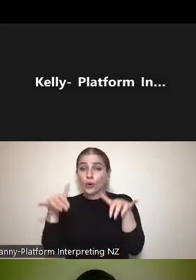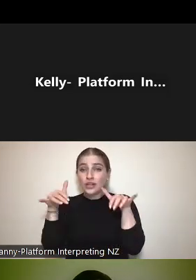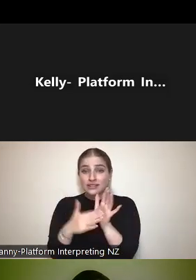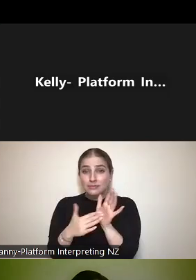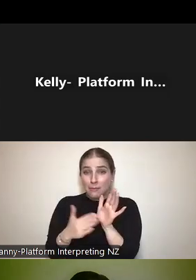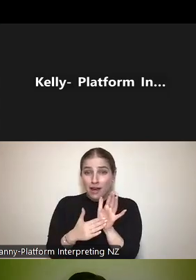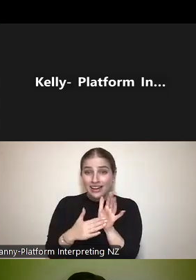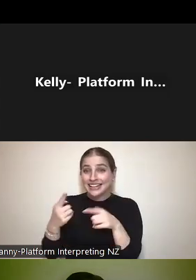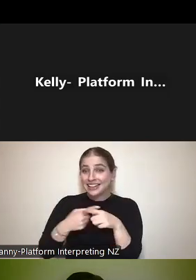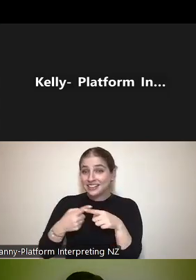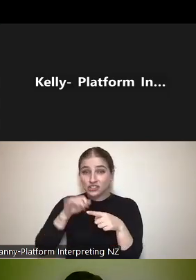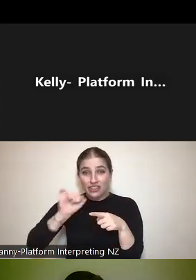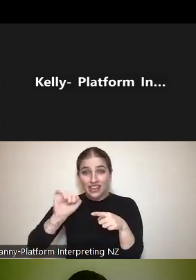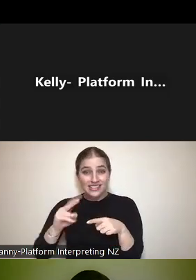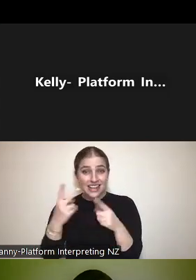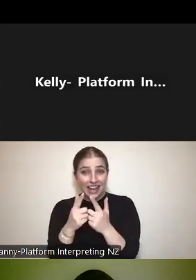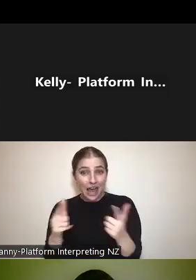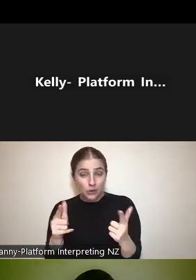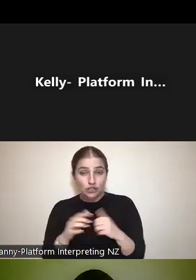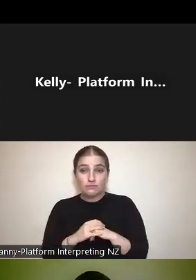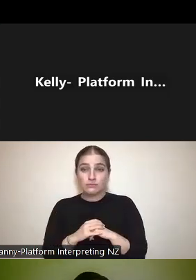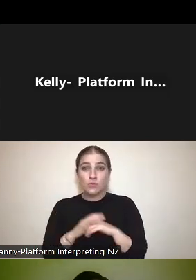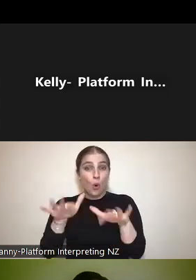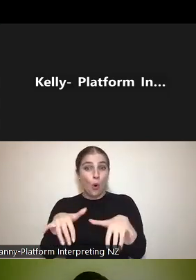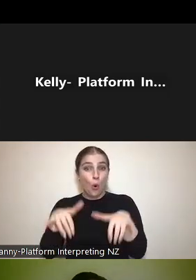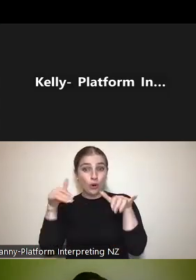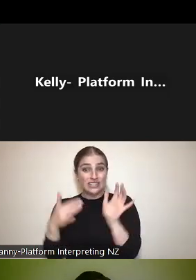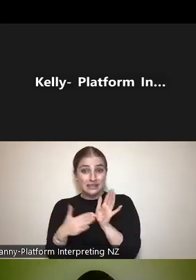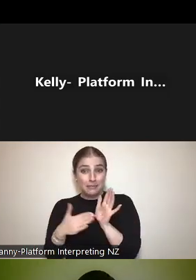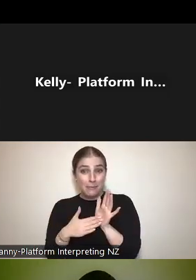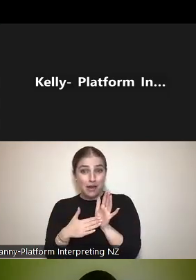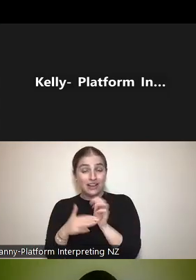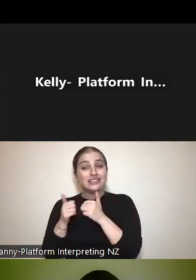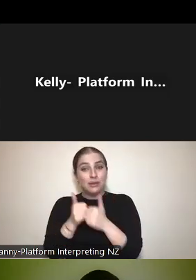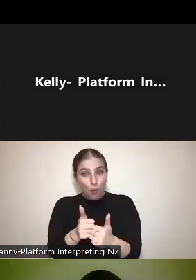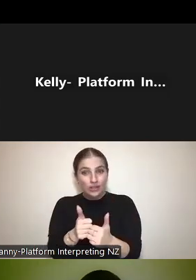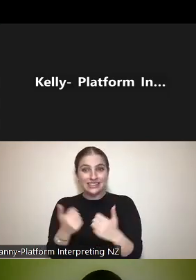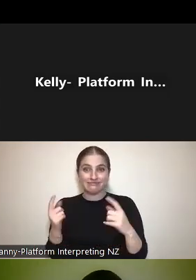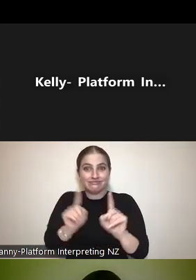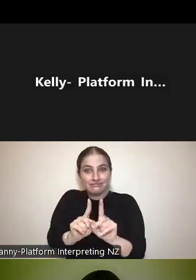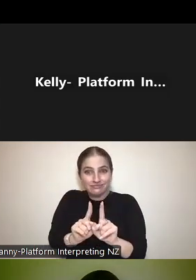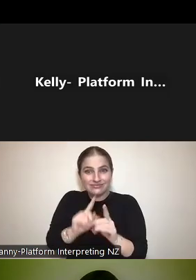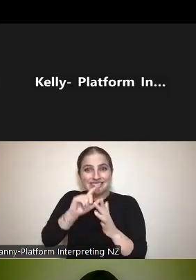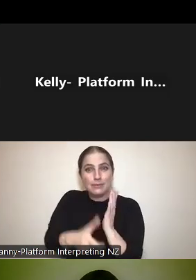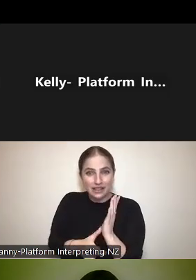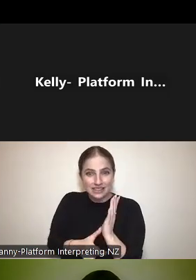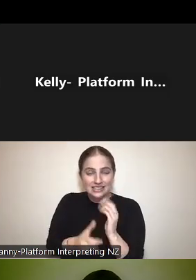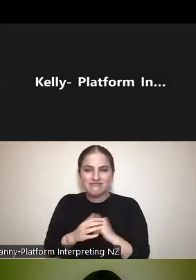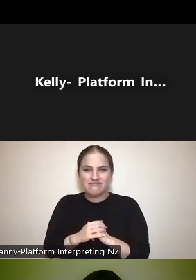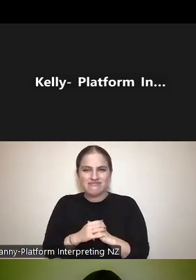audience members with learning disabilities. So heaps, heaps of different people can use these, these documents and these resources.